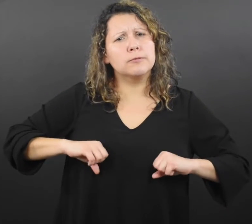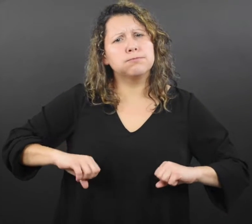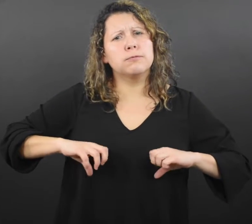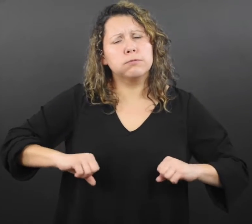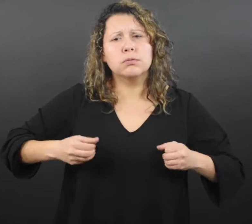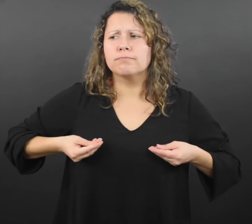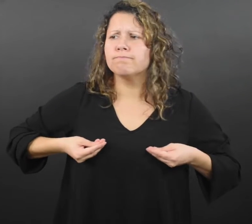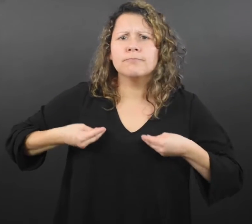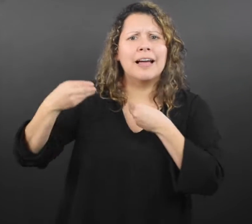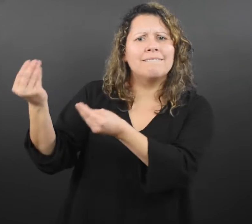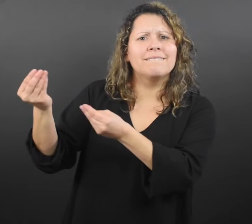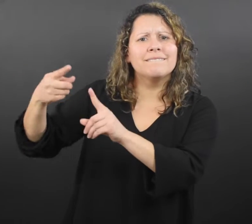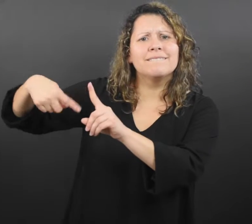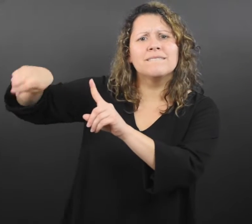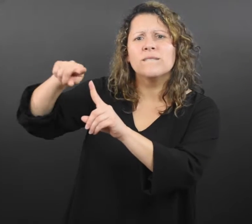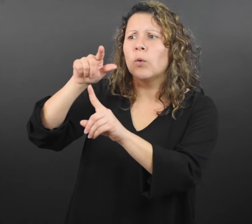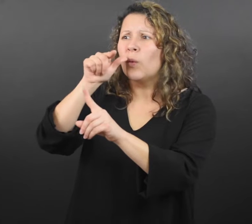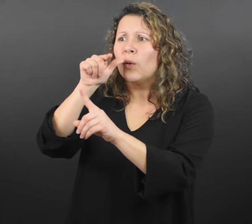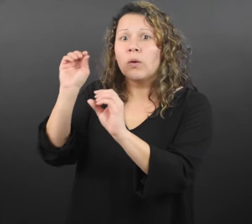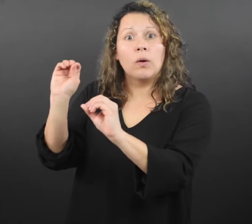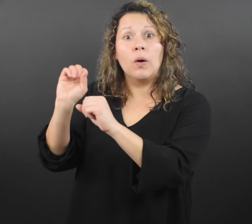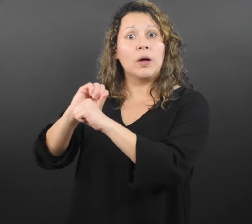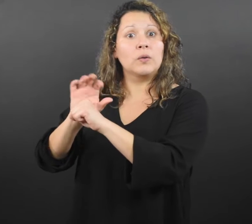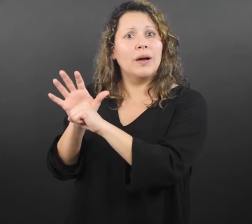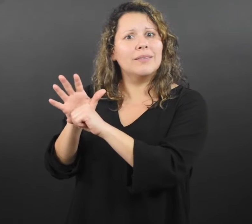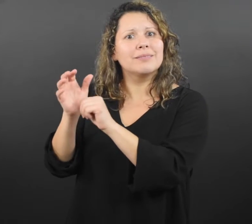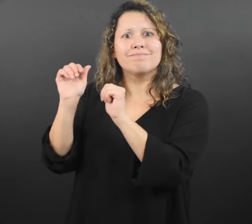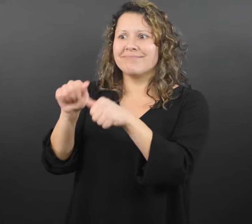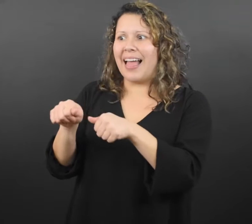someone who does not have COVID-19 can feed it to your baby.